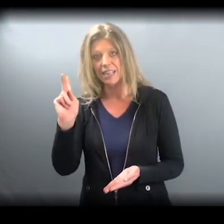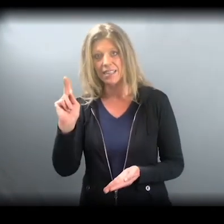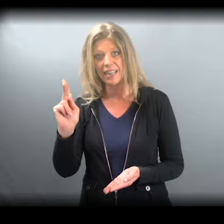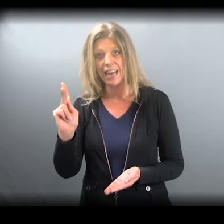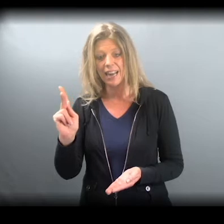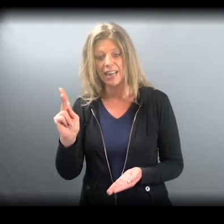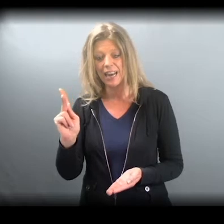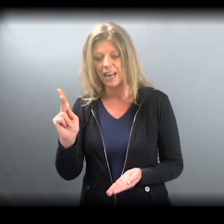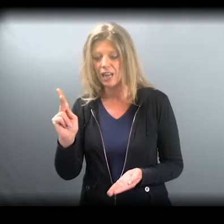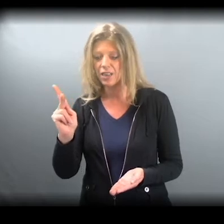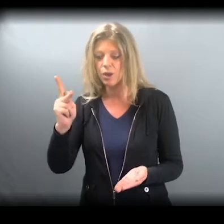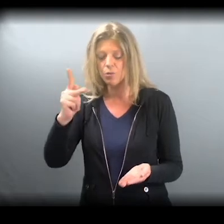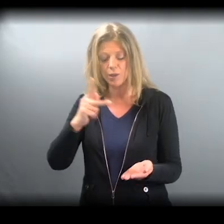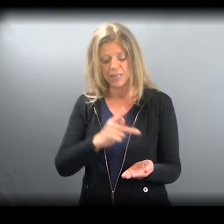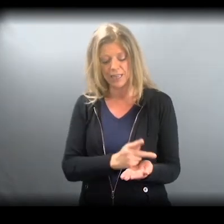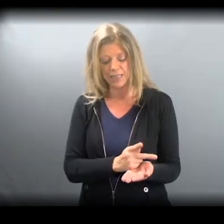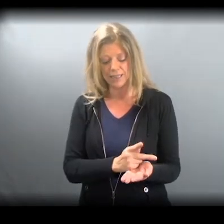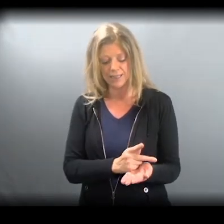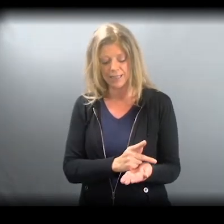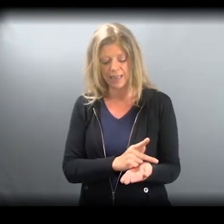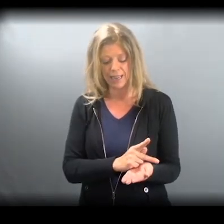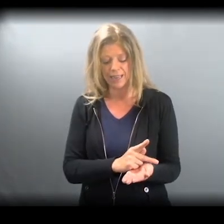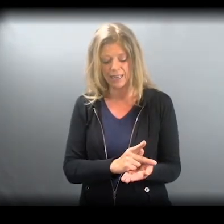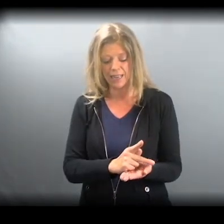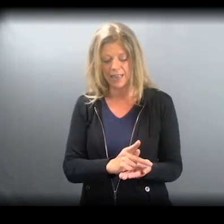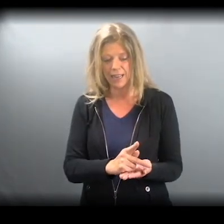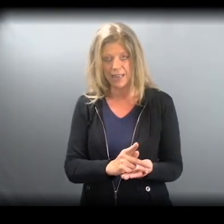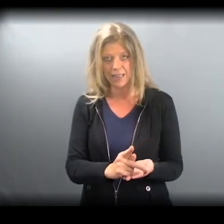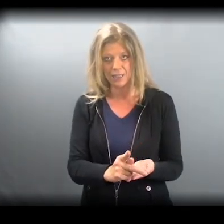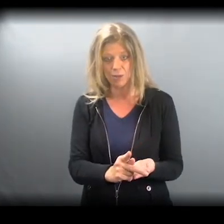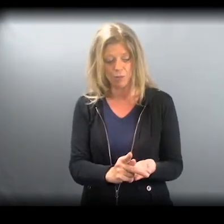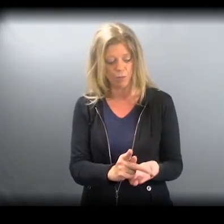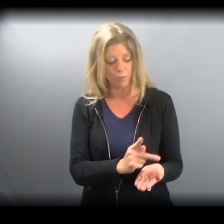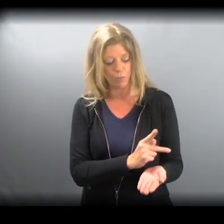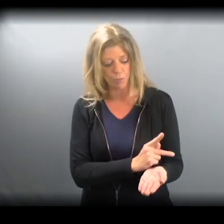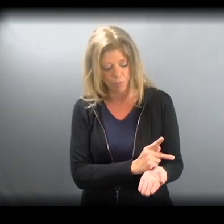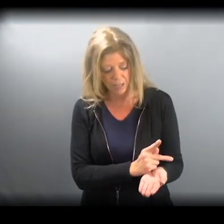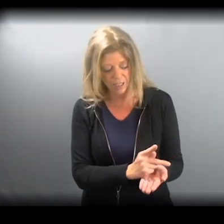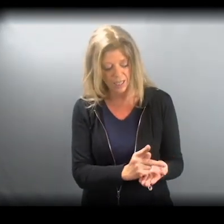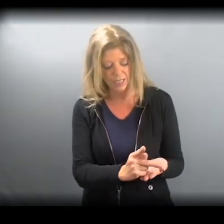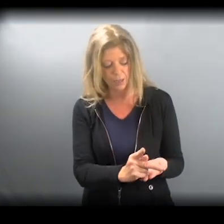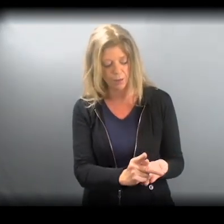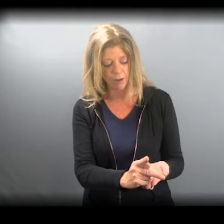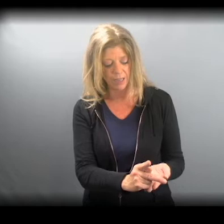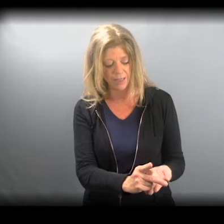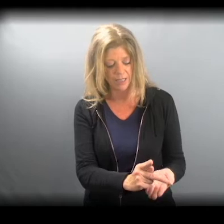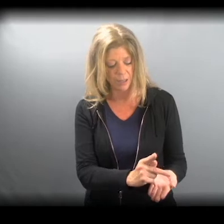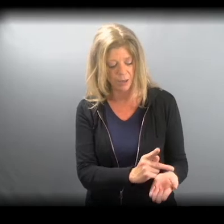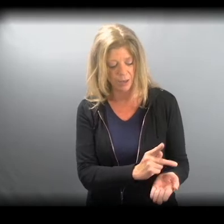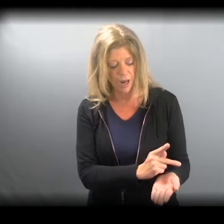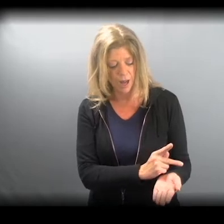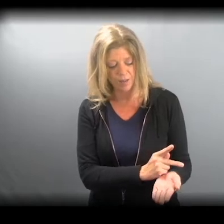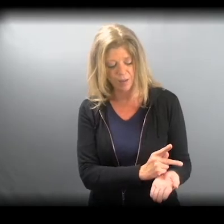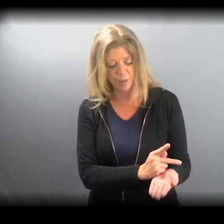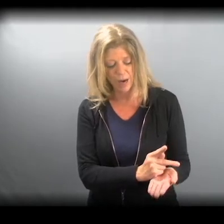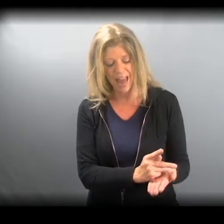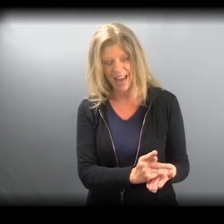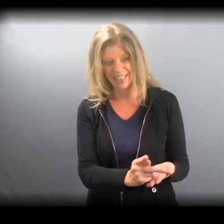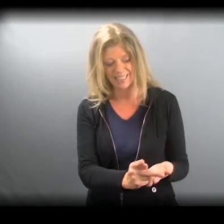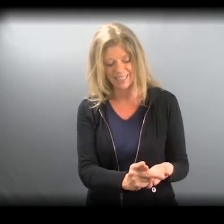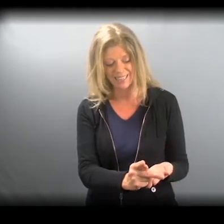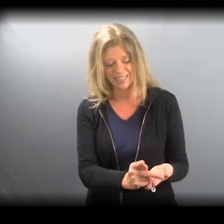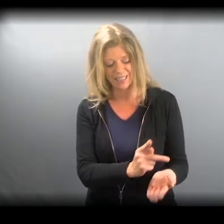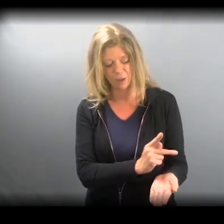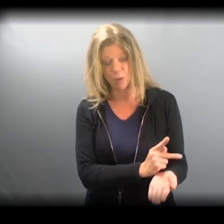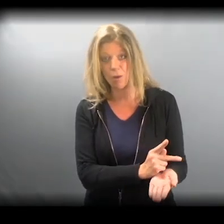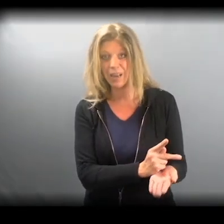It's a K-hand. Put it on its side and brush it across your support hand. So,